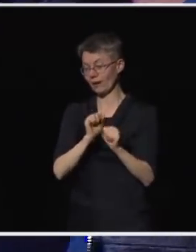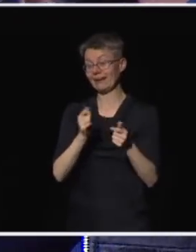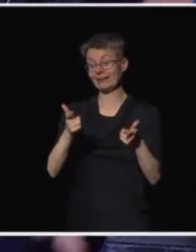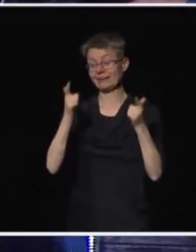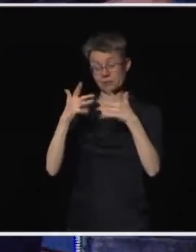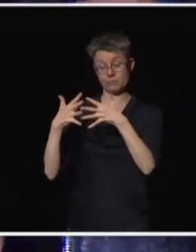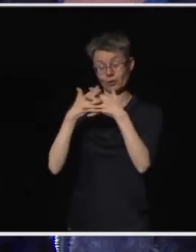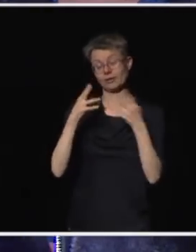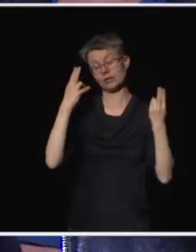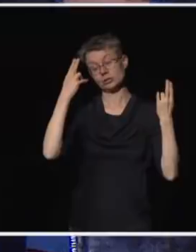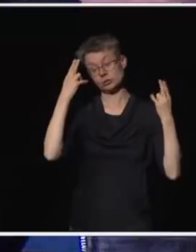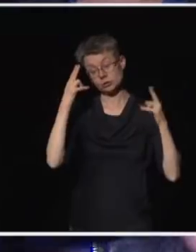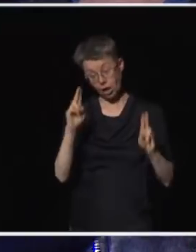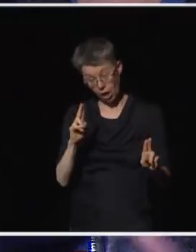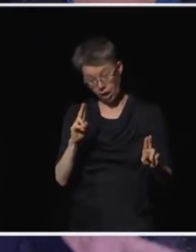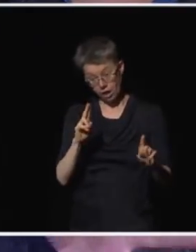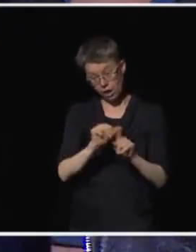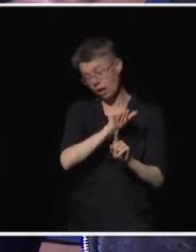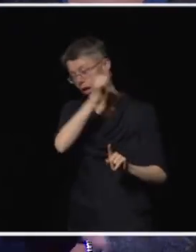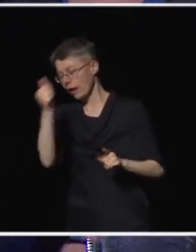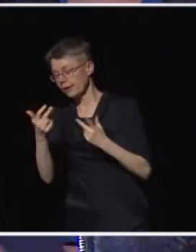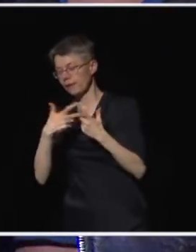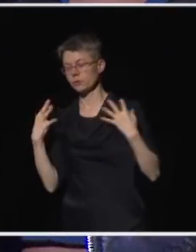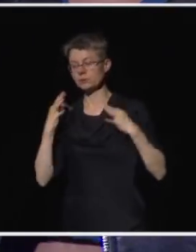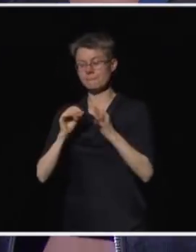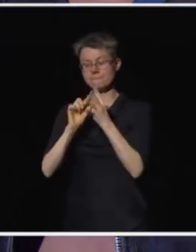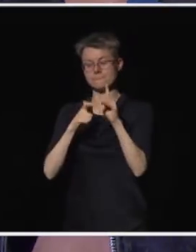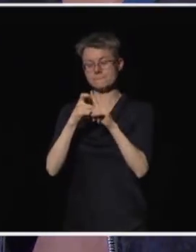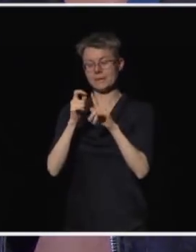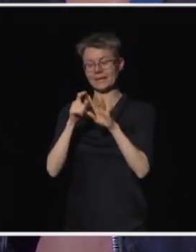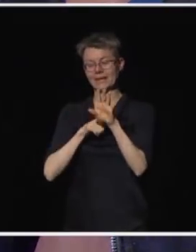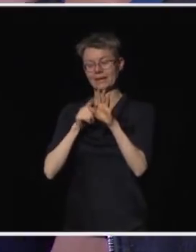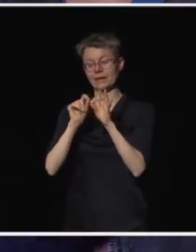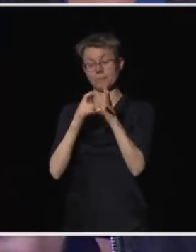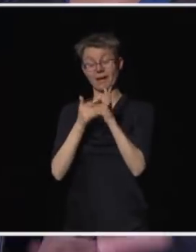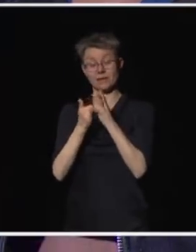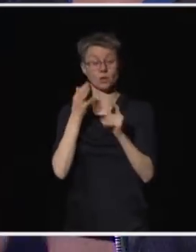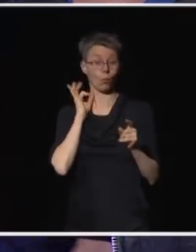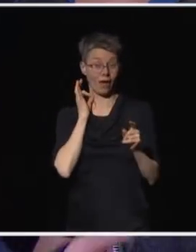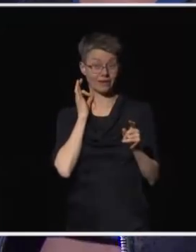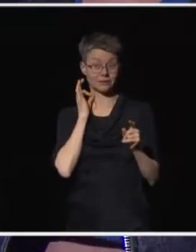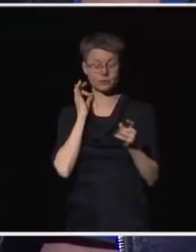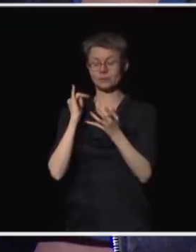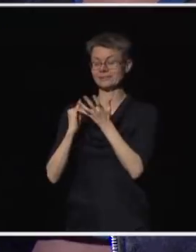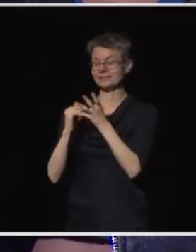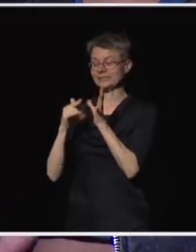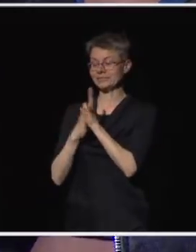and the mantle is either taken up by Bucky Barnes who's white -- Right. Or Sam Wilson who's Falcon and he's African American.